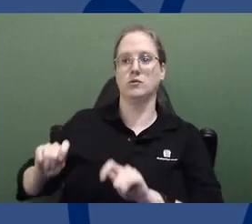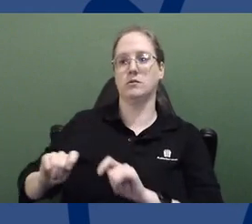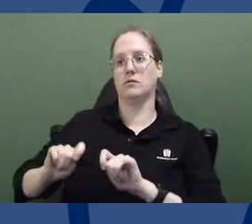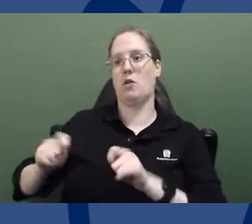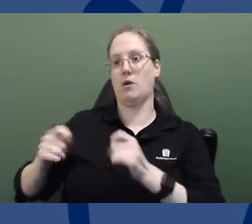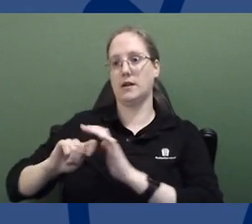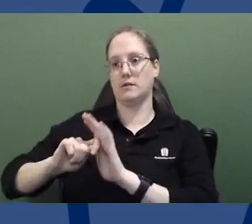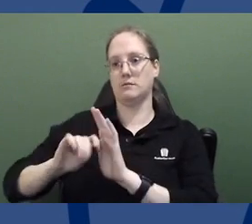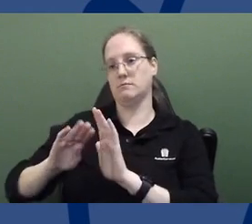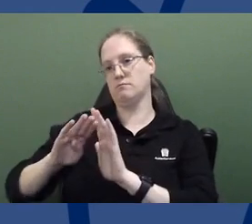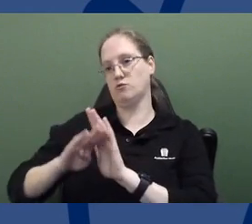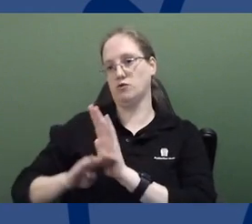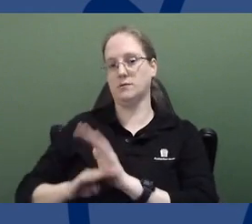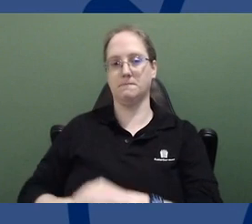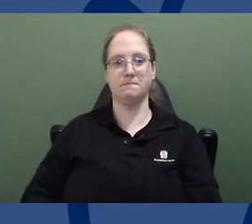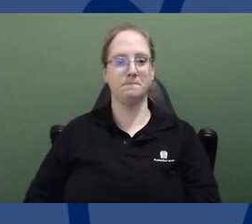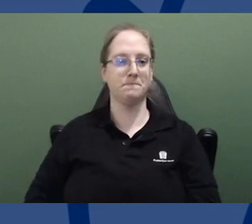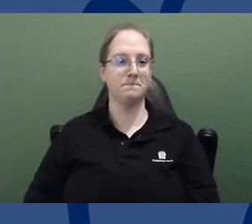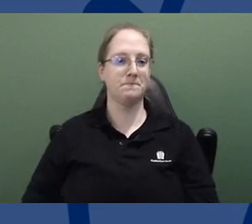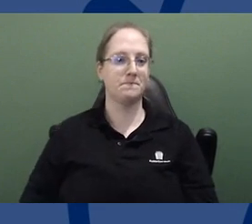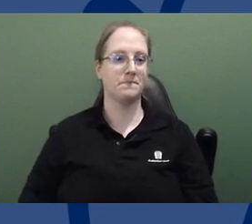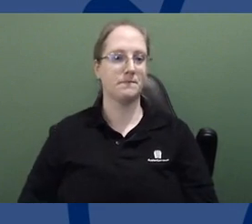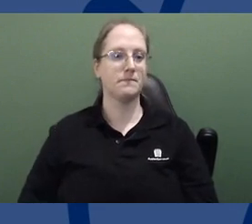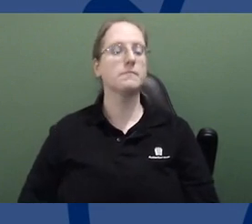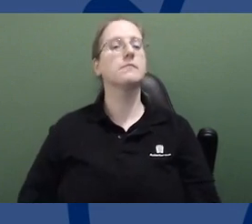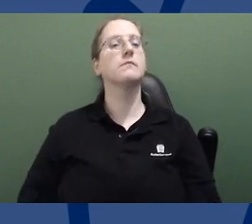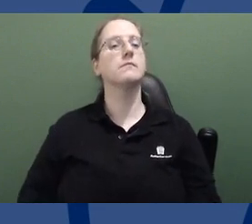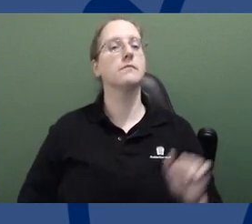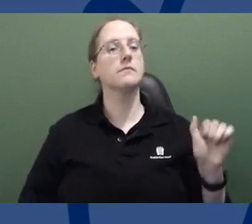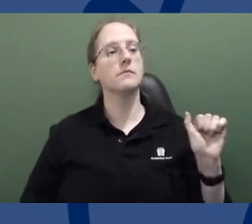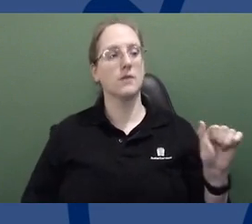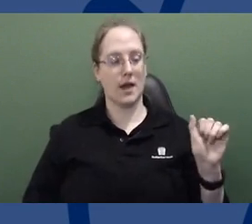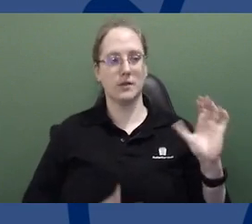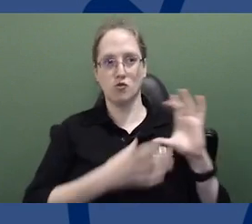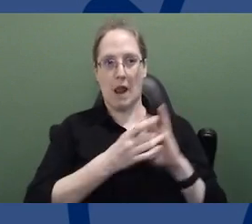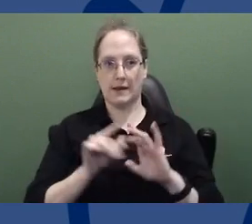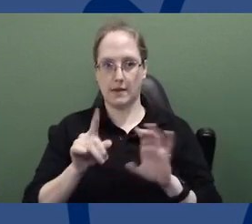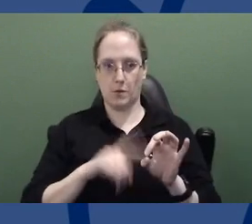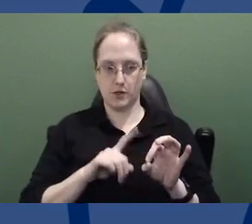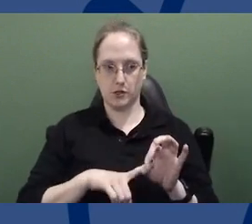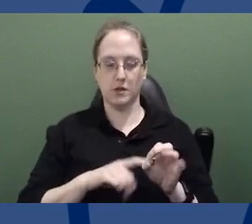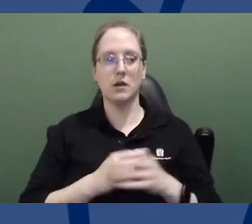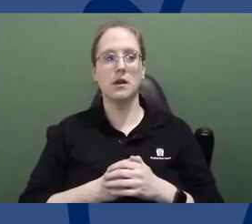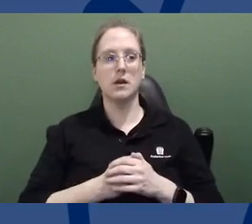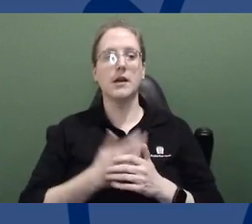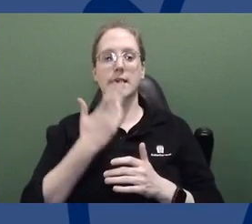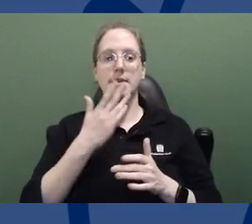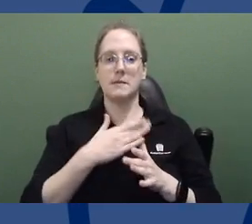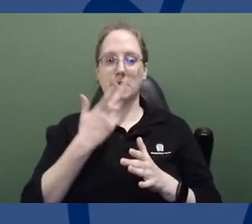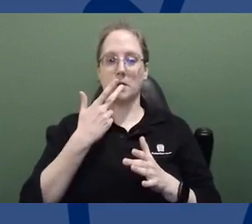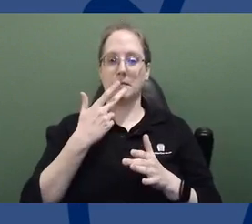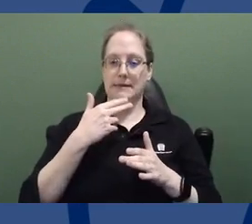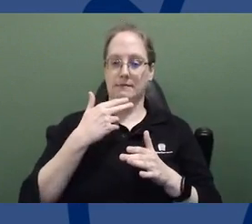Perhaps worth adding there, Michael, too, if you're in a highly impacted industry, the